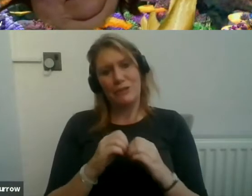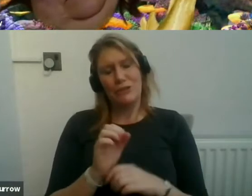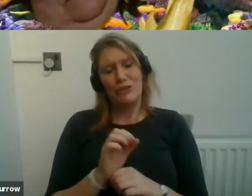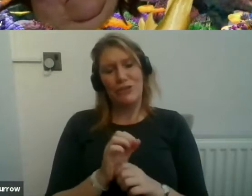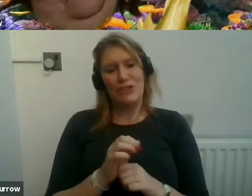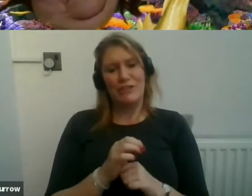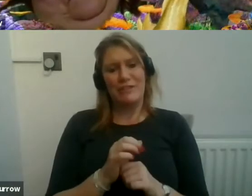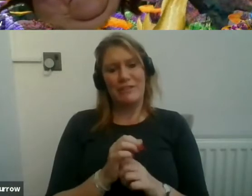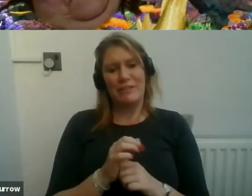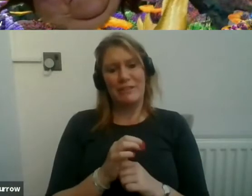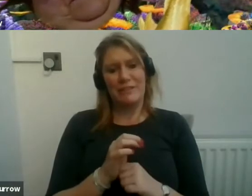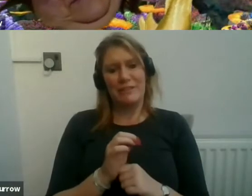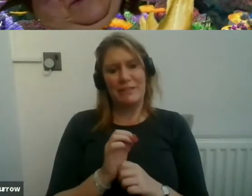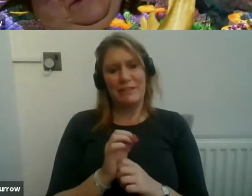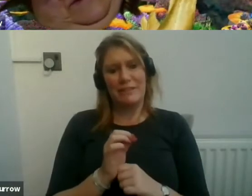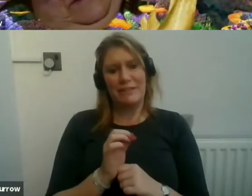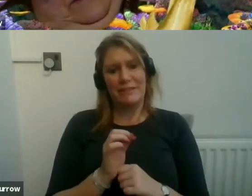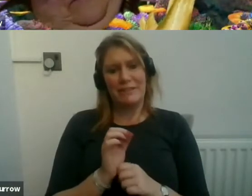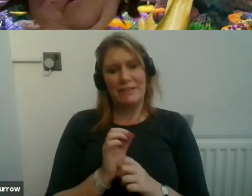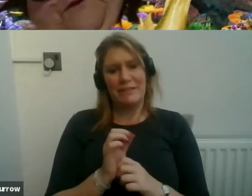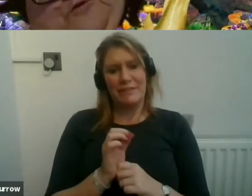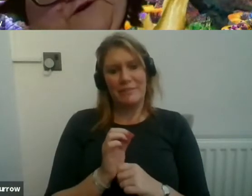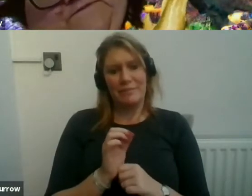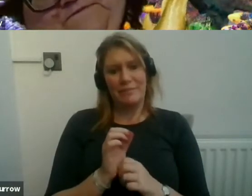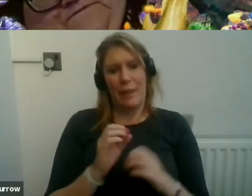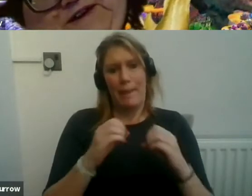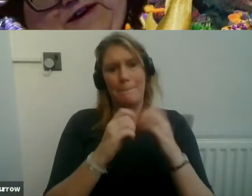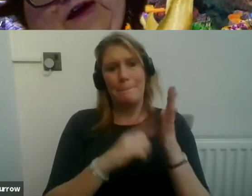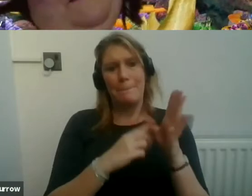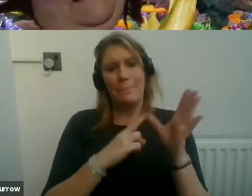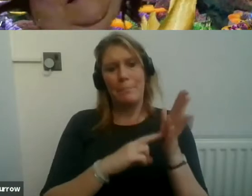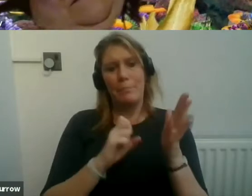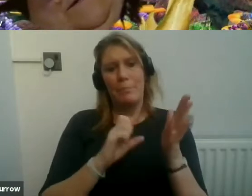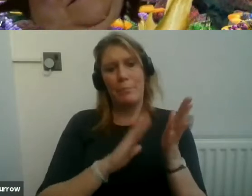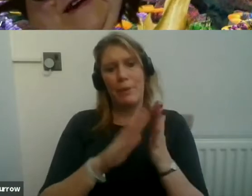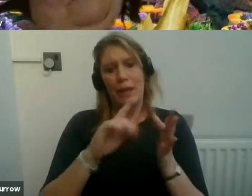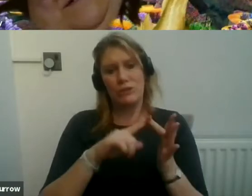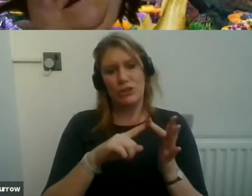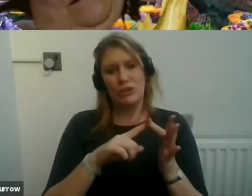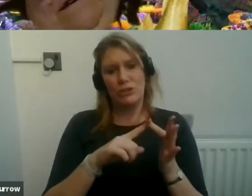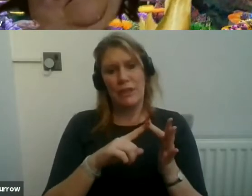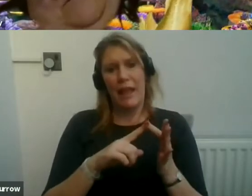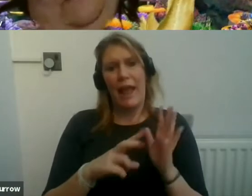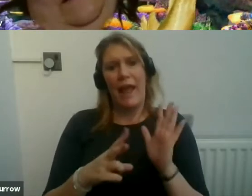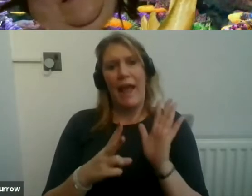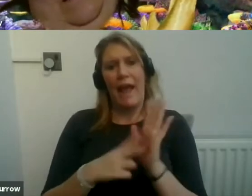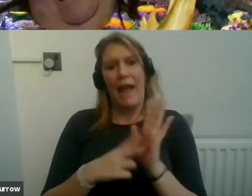That's it, I was going to say Roxy